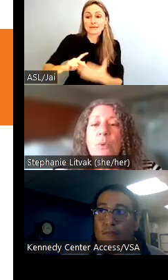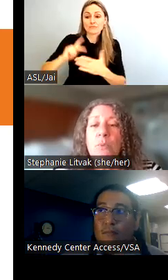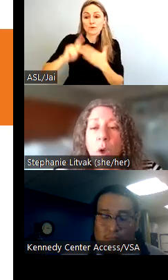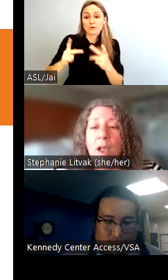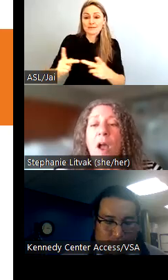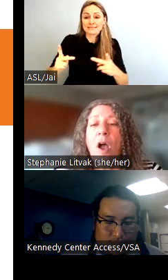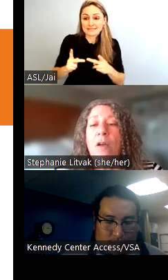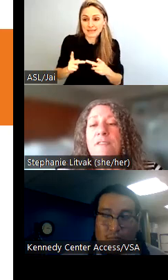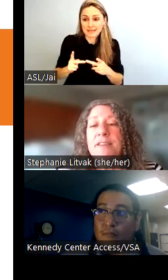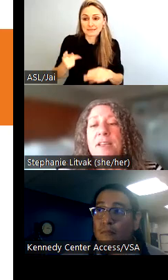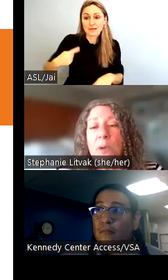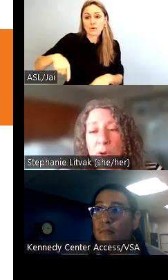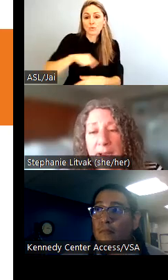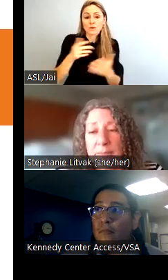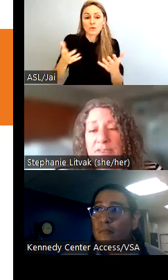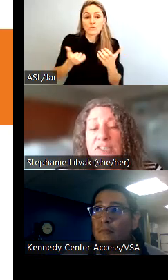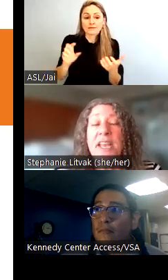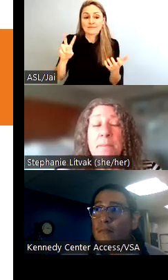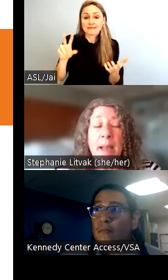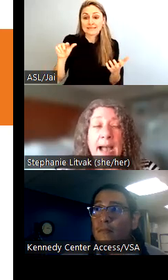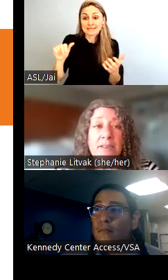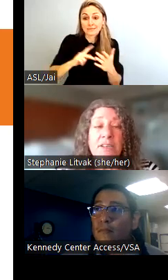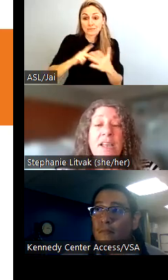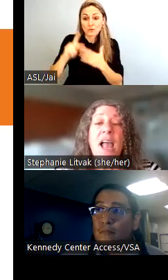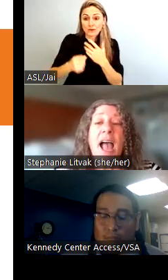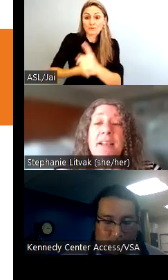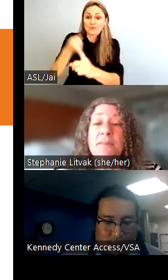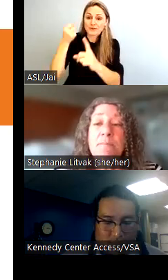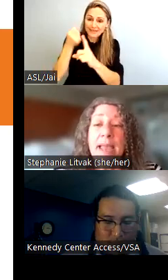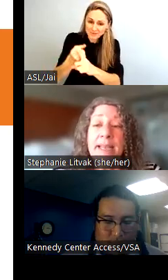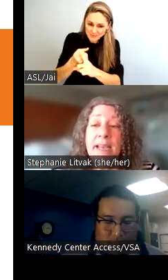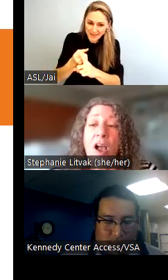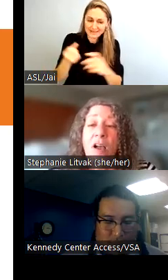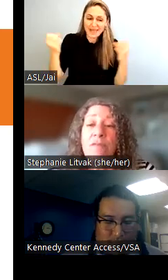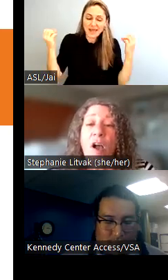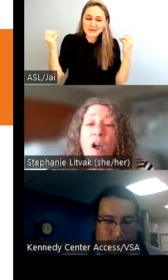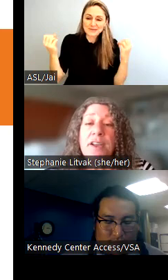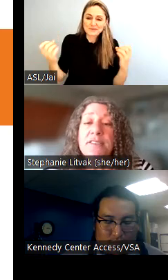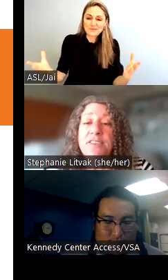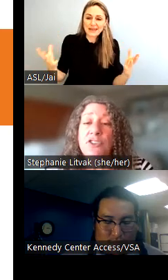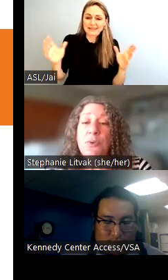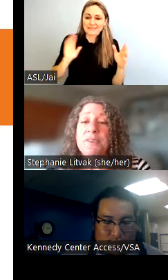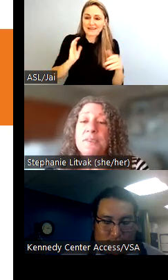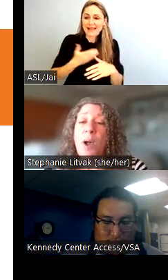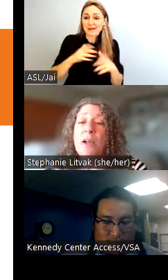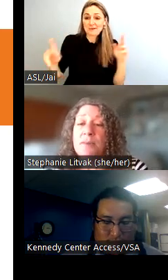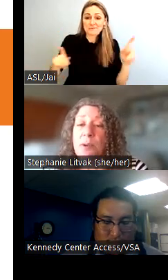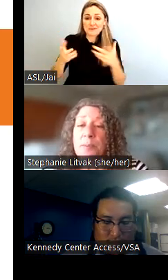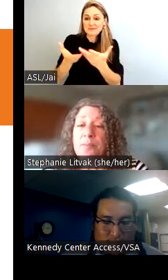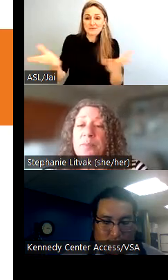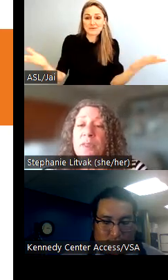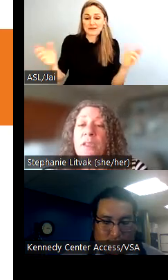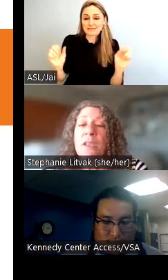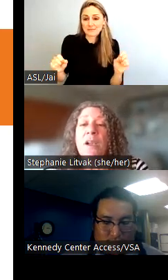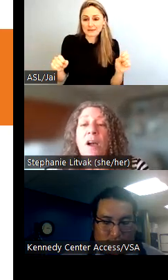We want our VSA Programs to impact as many of our constituents as possible.